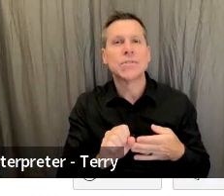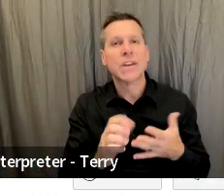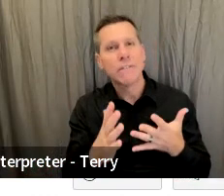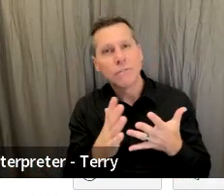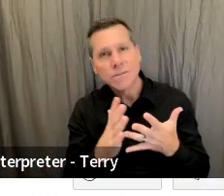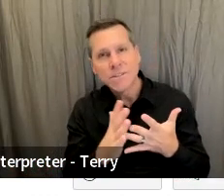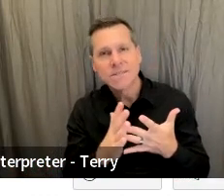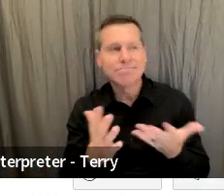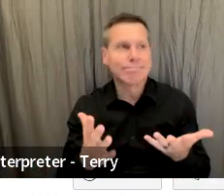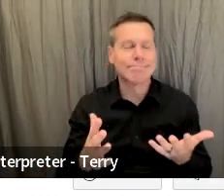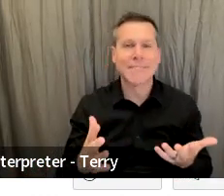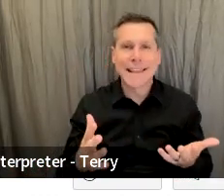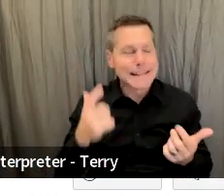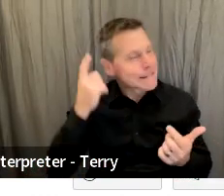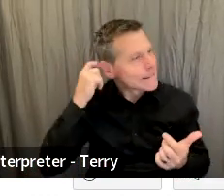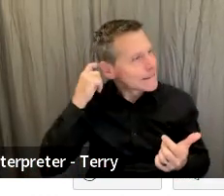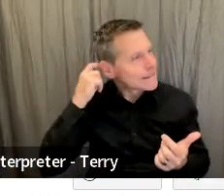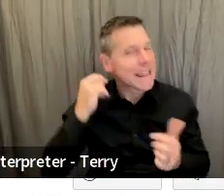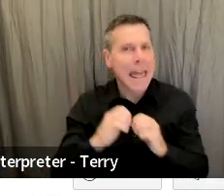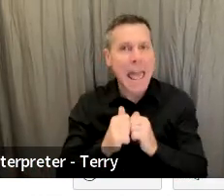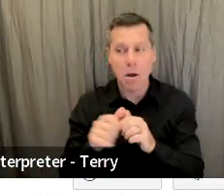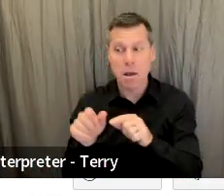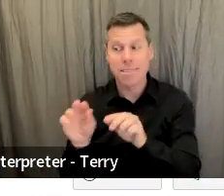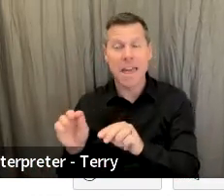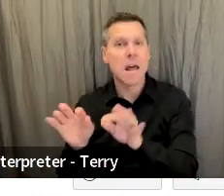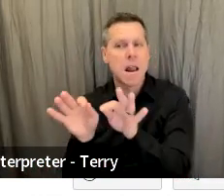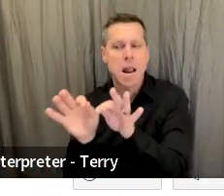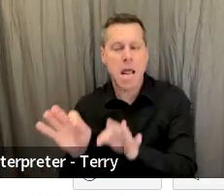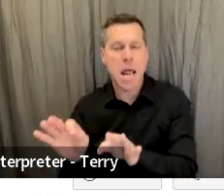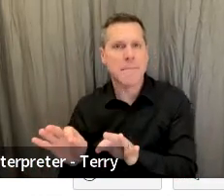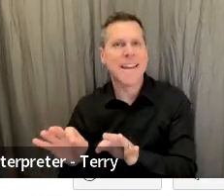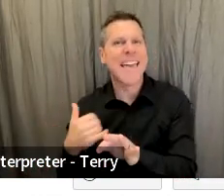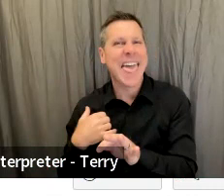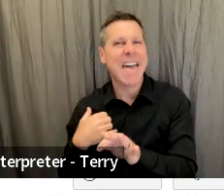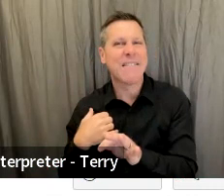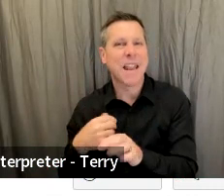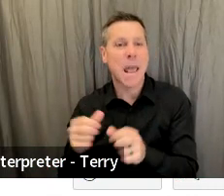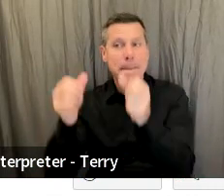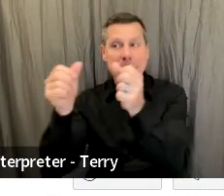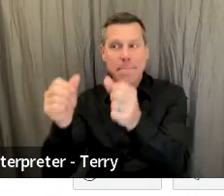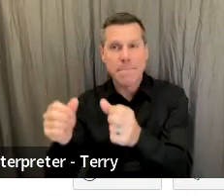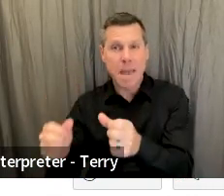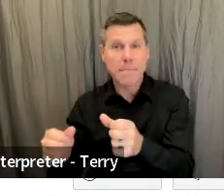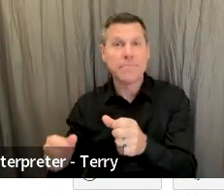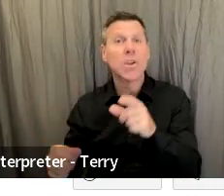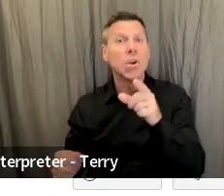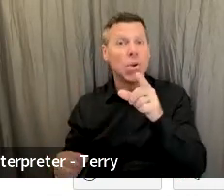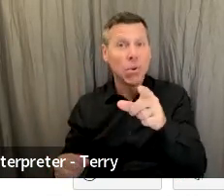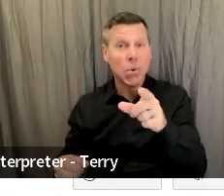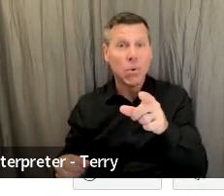this is something that you could include. And the great thing is it has a badging system. So I assign this and then you assign us, say, in your math class.